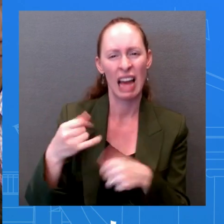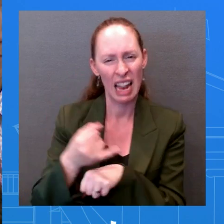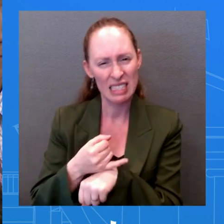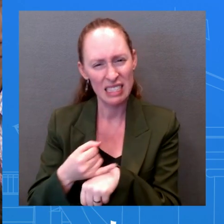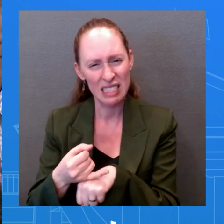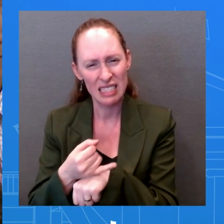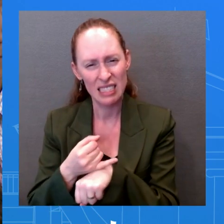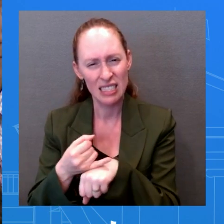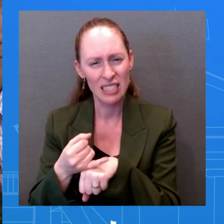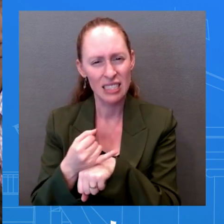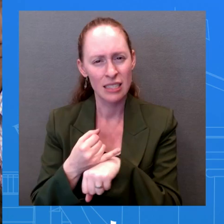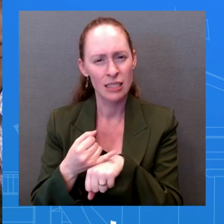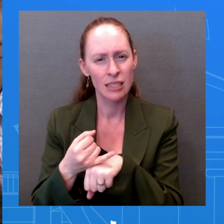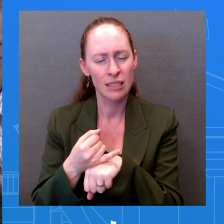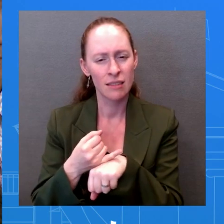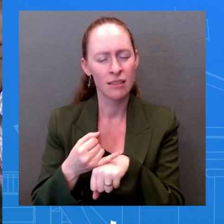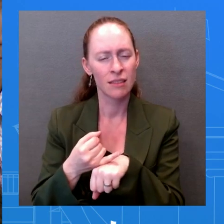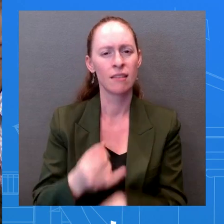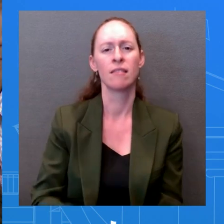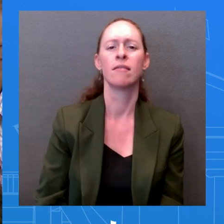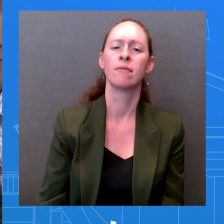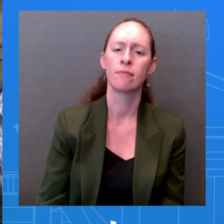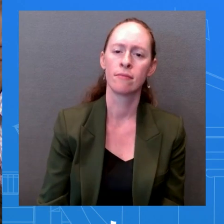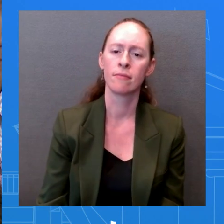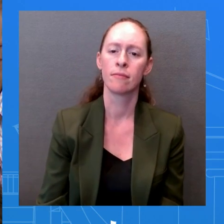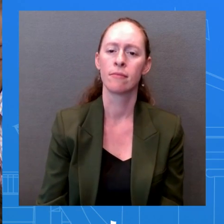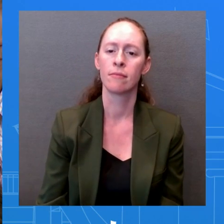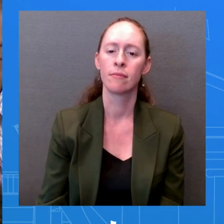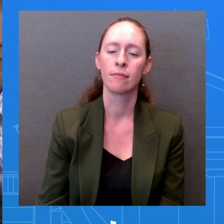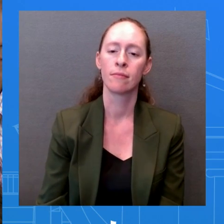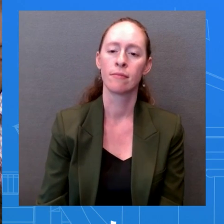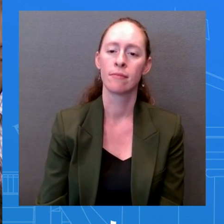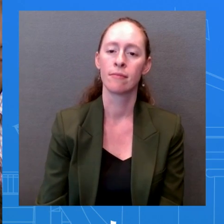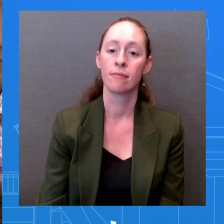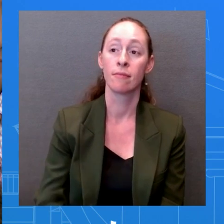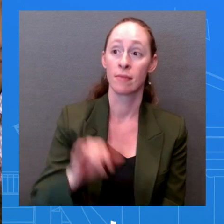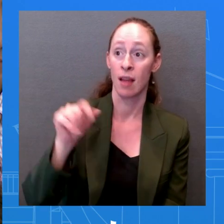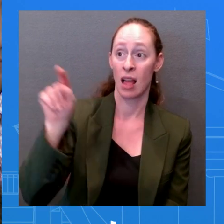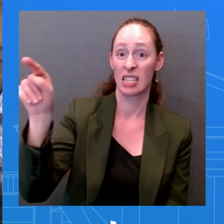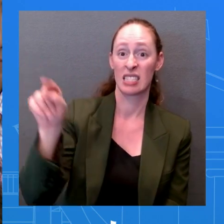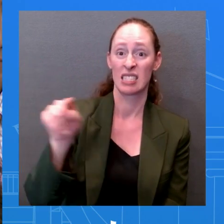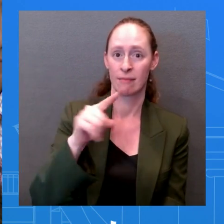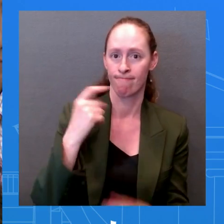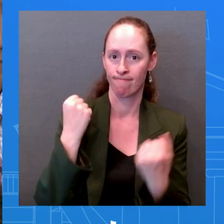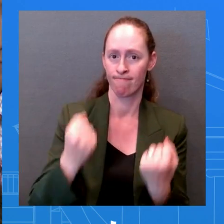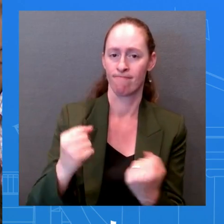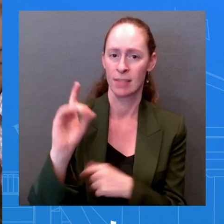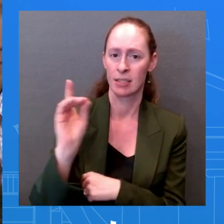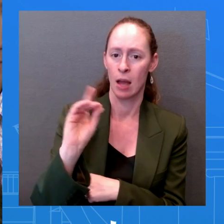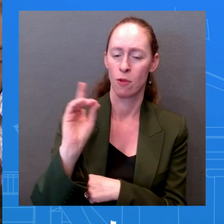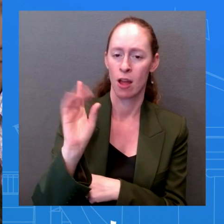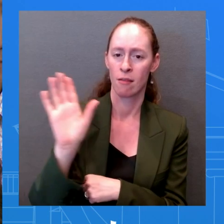former Democratic presidents vacation there, own homes there, et cetera. Could you speak to that, as well as the Naval Observatory?